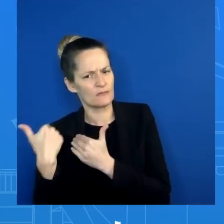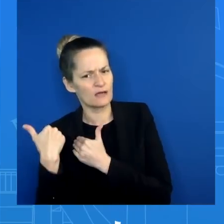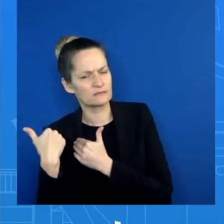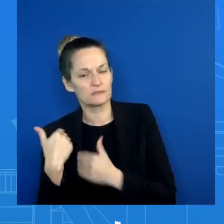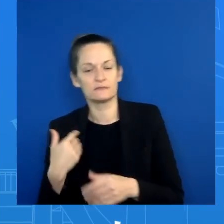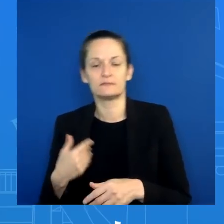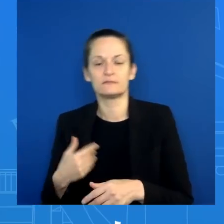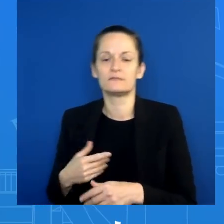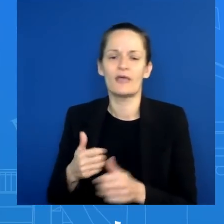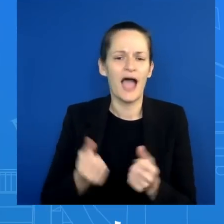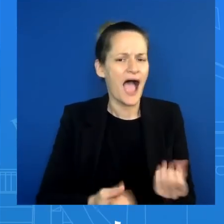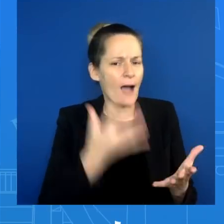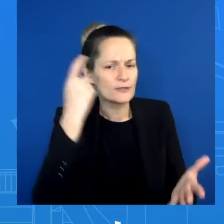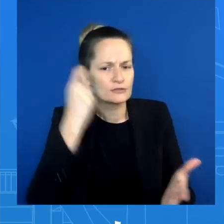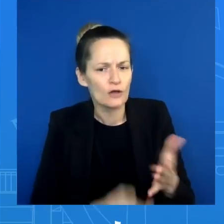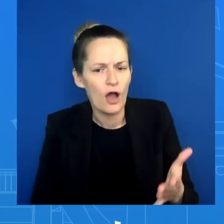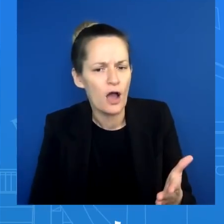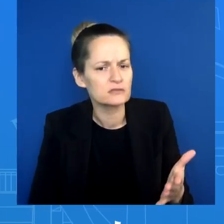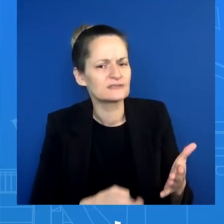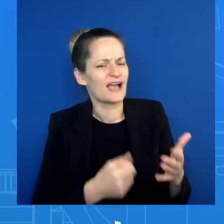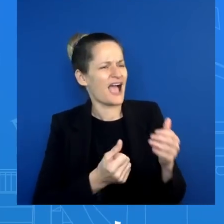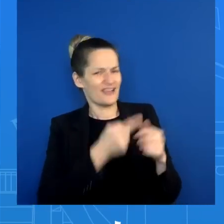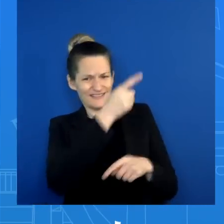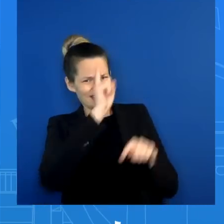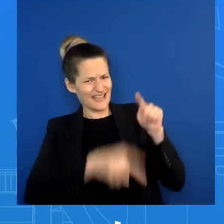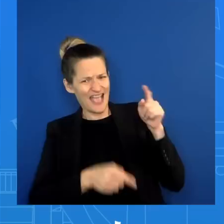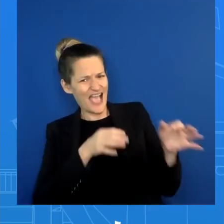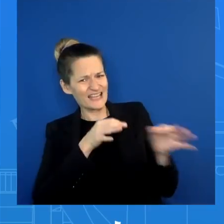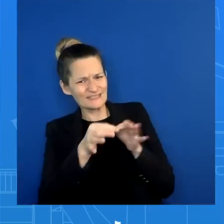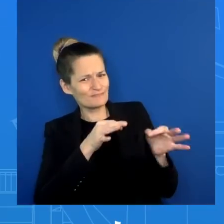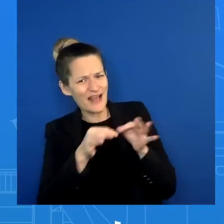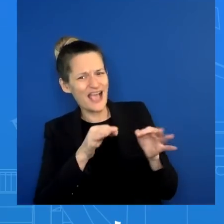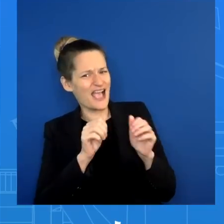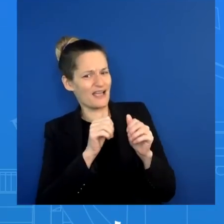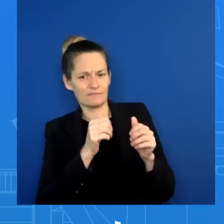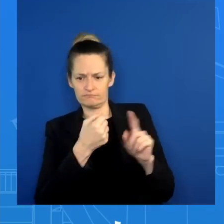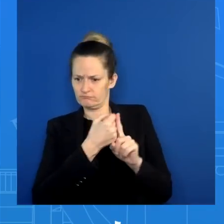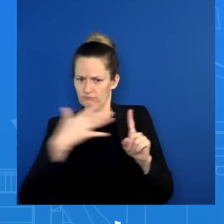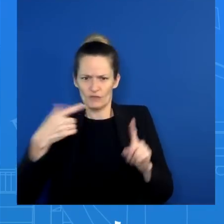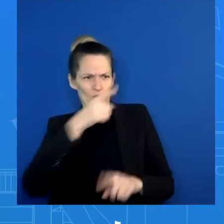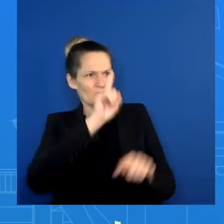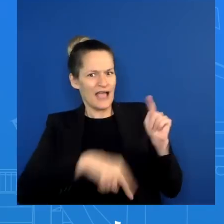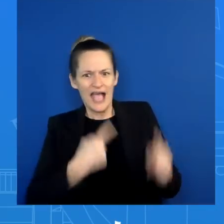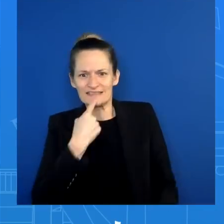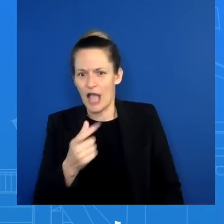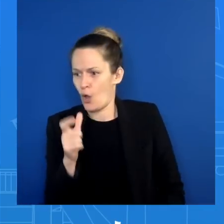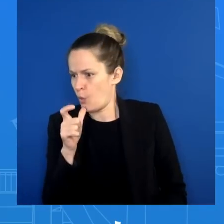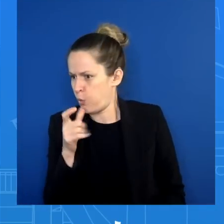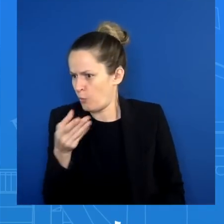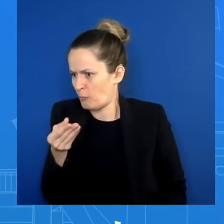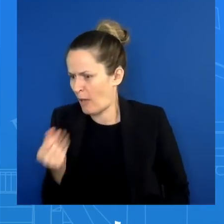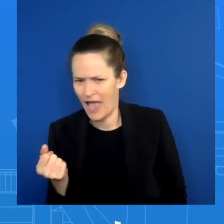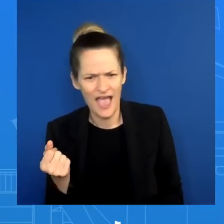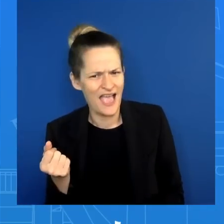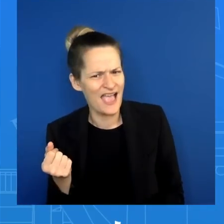and you can't say exactly who is paying for the cost. I get how you're arguing that it helps certain populations,